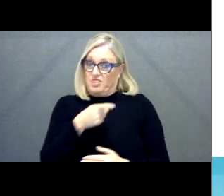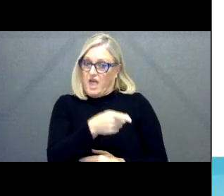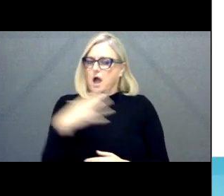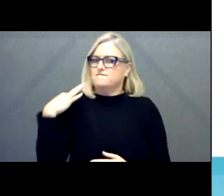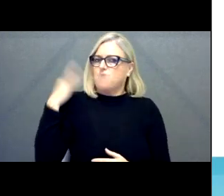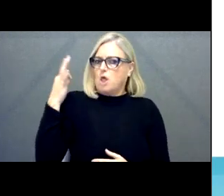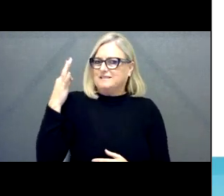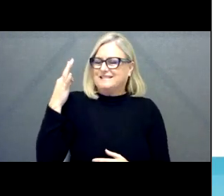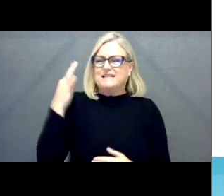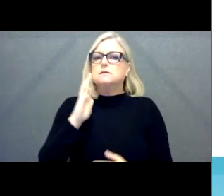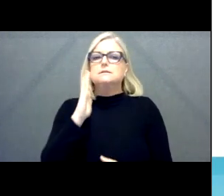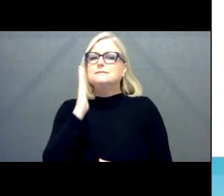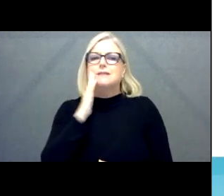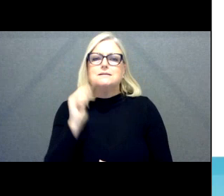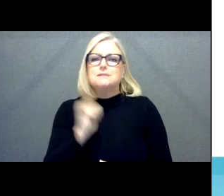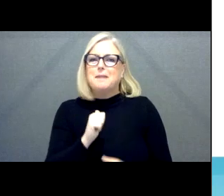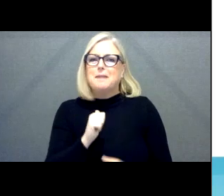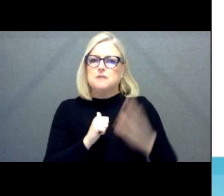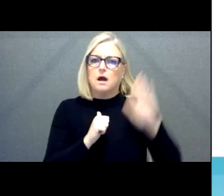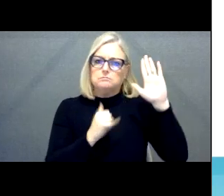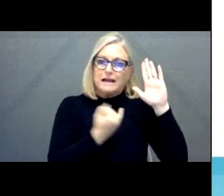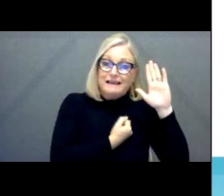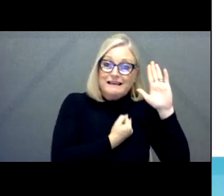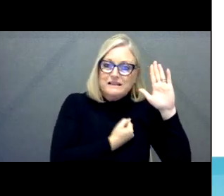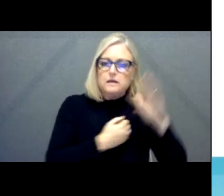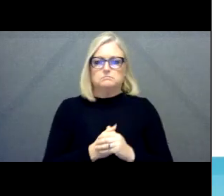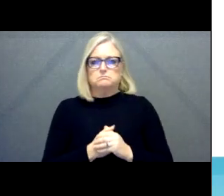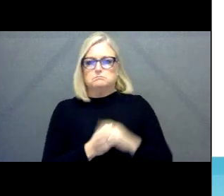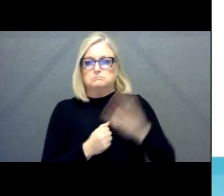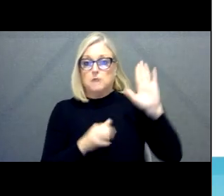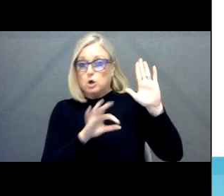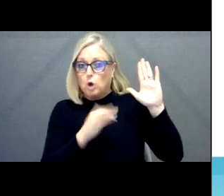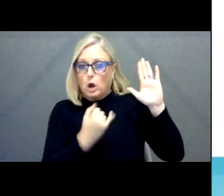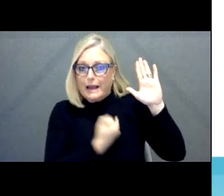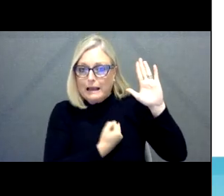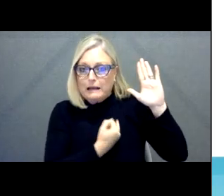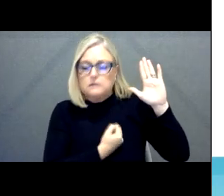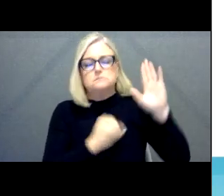or guilty or or anything it's simply uh a phase of their case whilst other things could be going